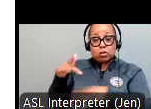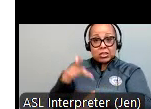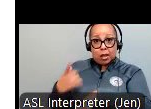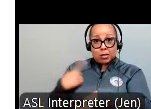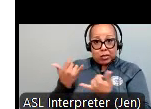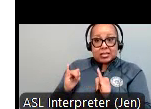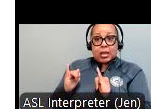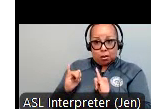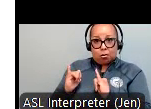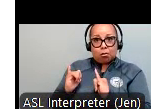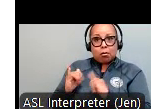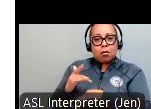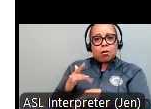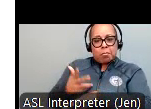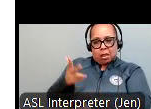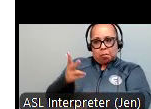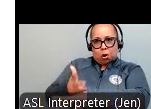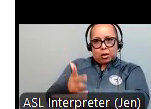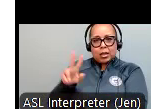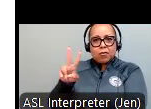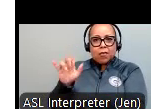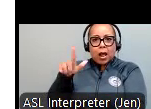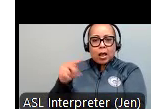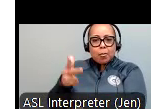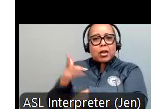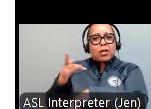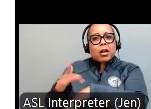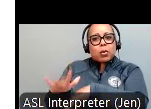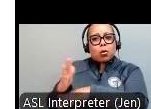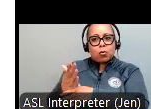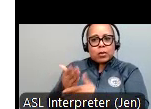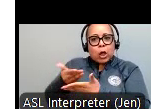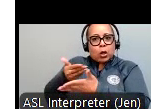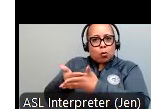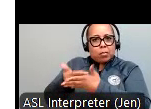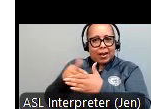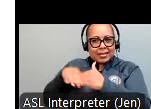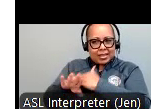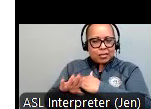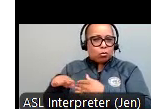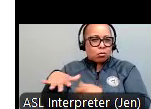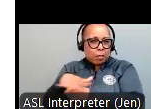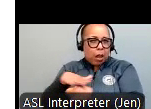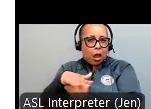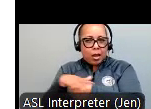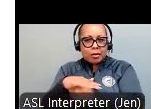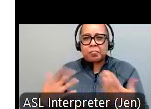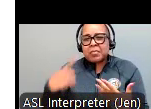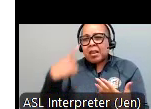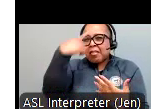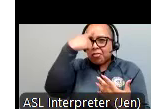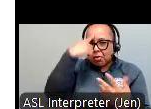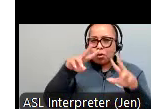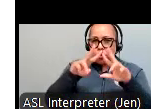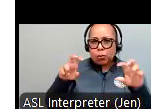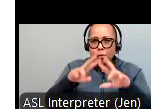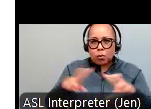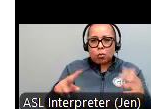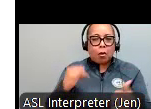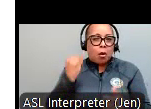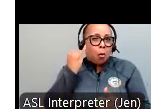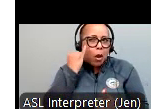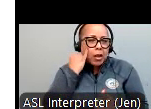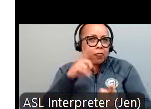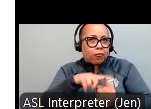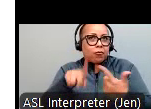make valet parking available that are close by, accessible spots. Think through those scenarios,